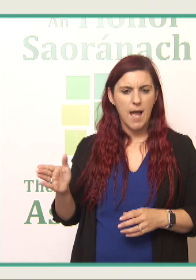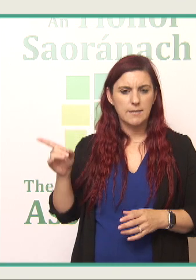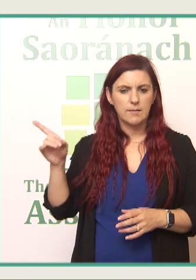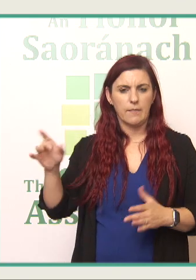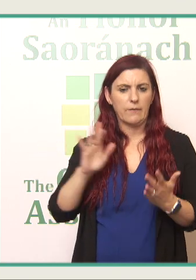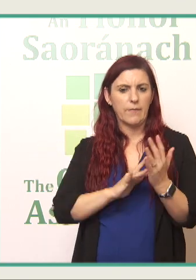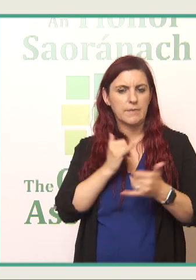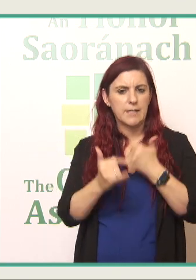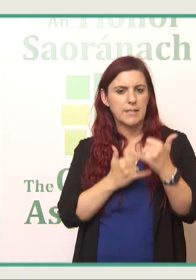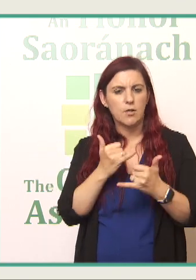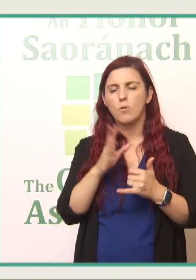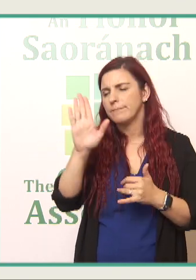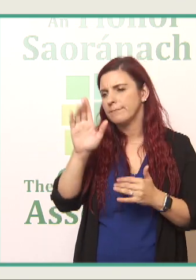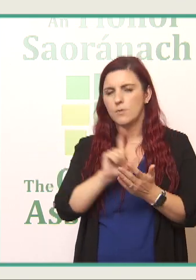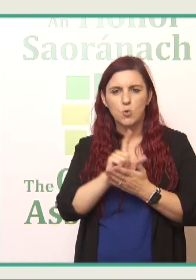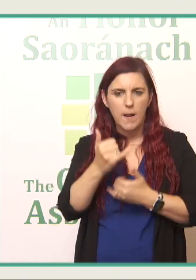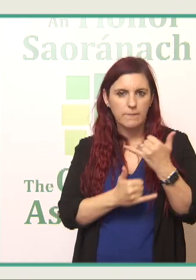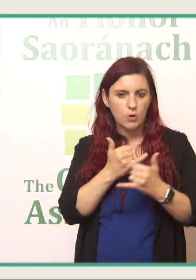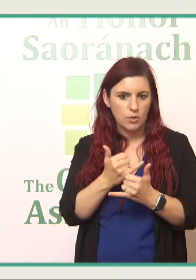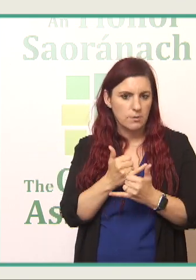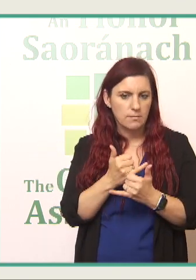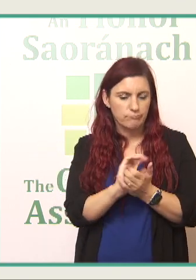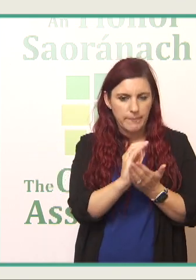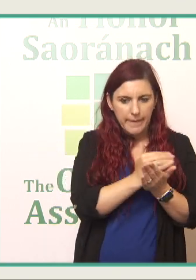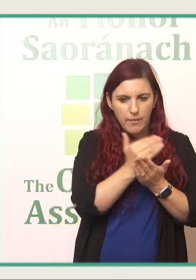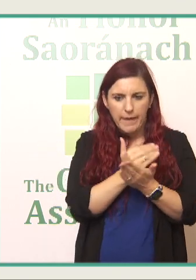worth of or 12 years worth of working with farmers in the barn to improve environmental